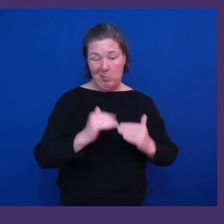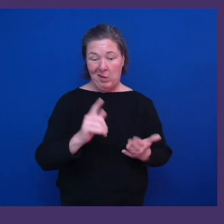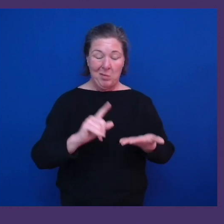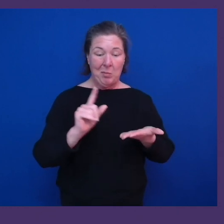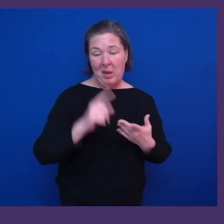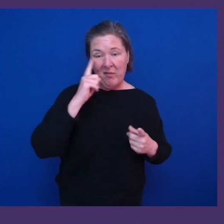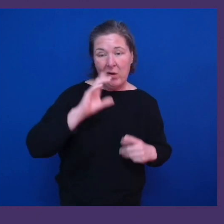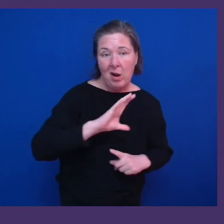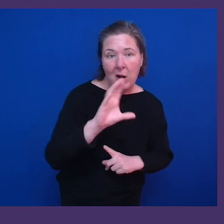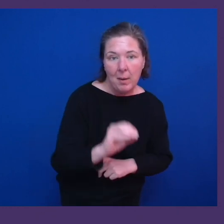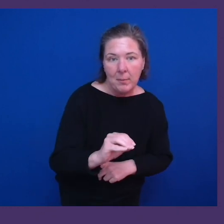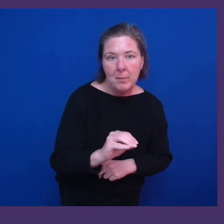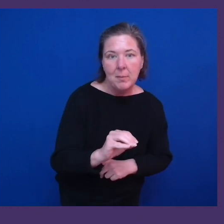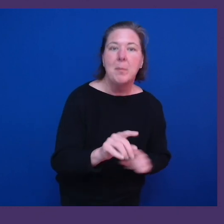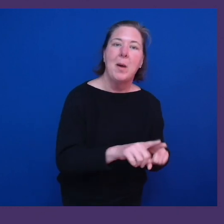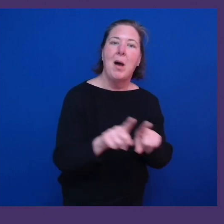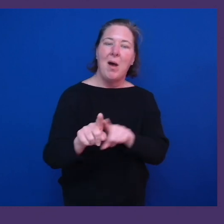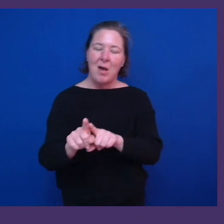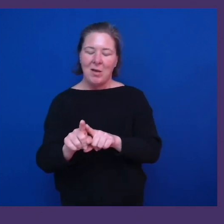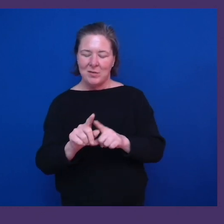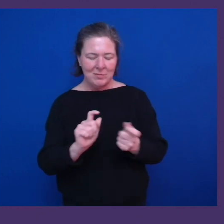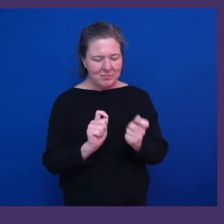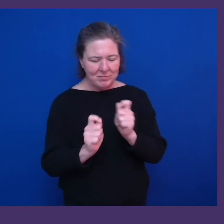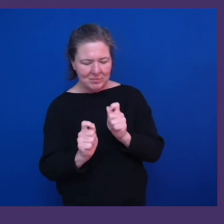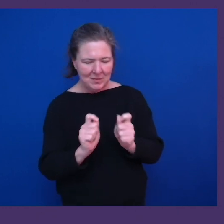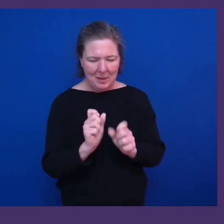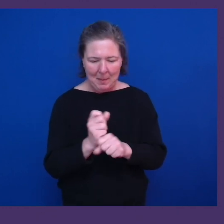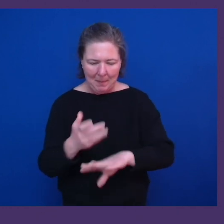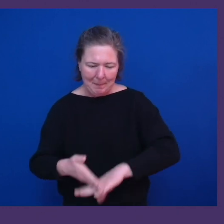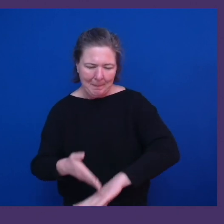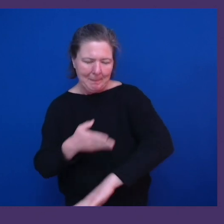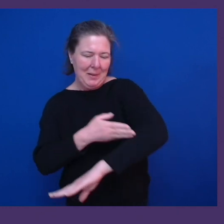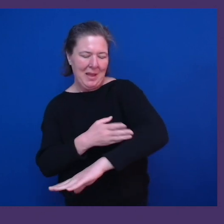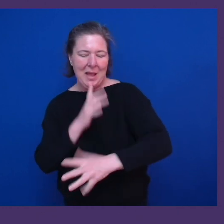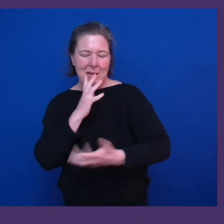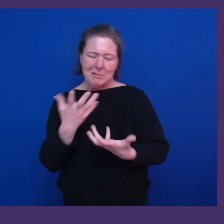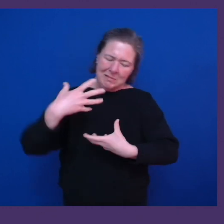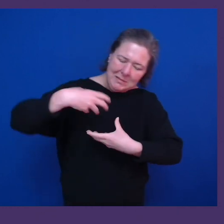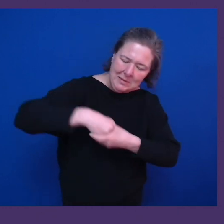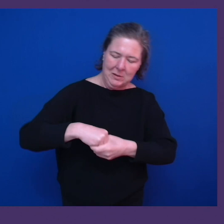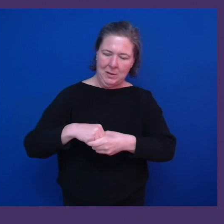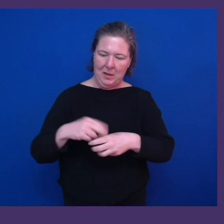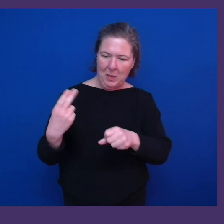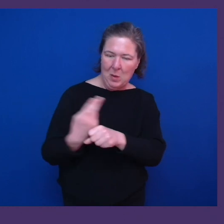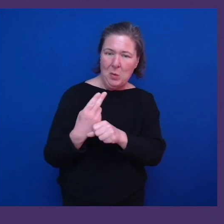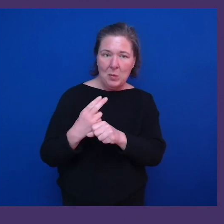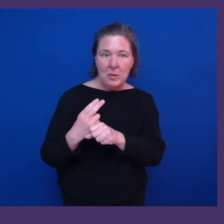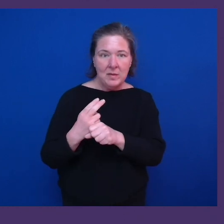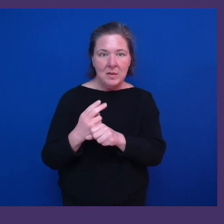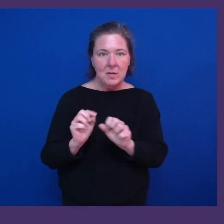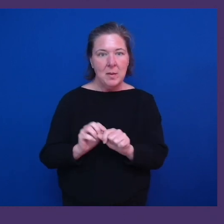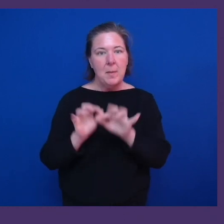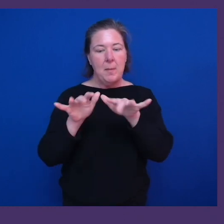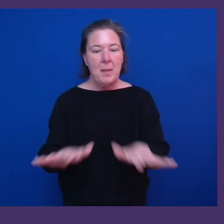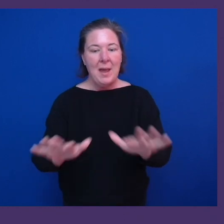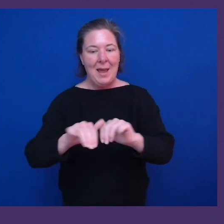and really incorporate the usage back into how we develop and design these systems.